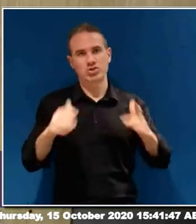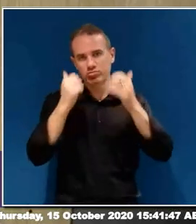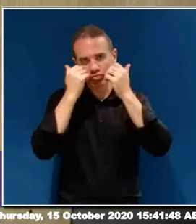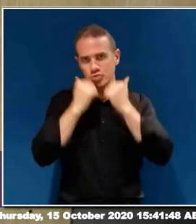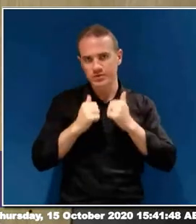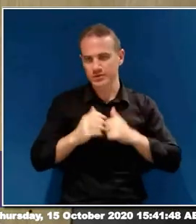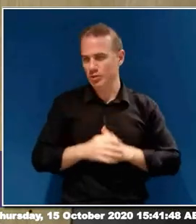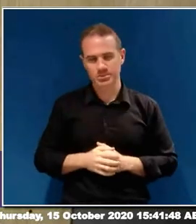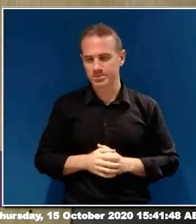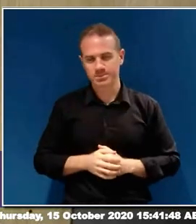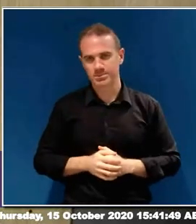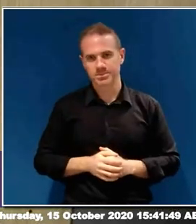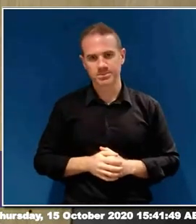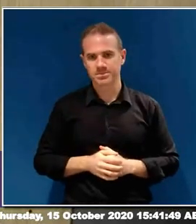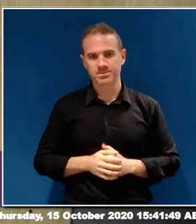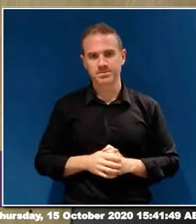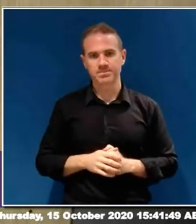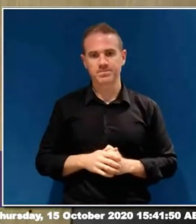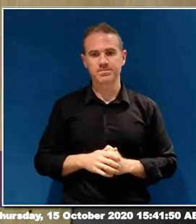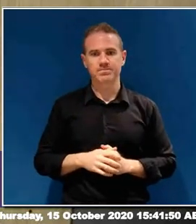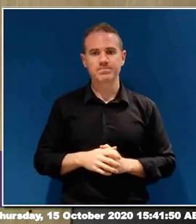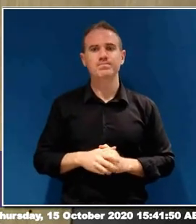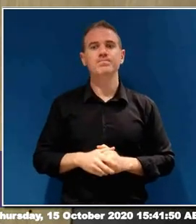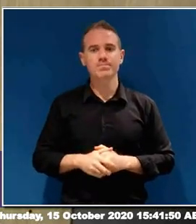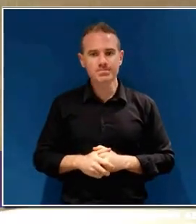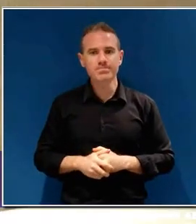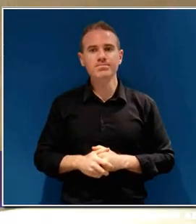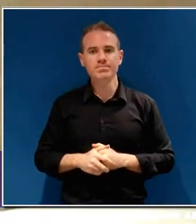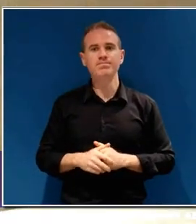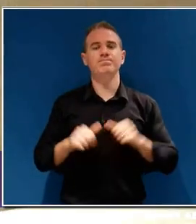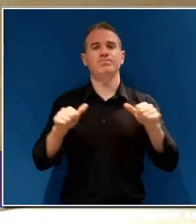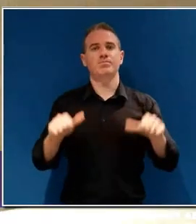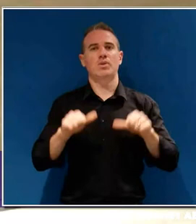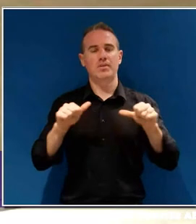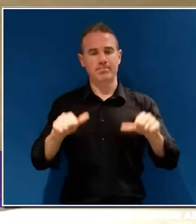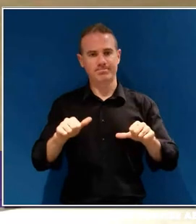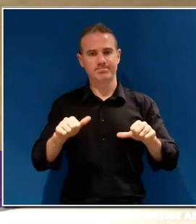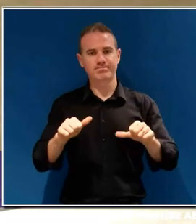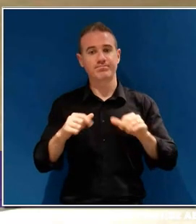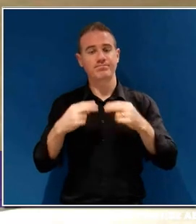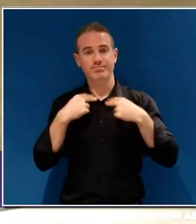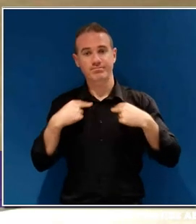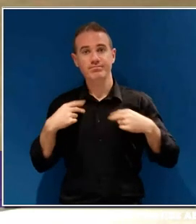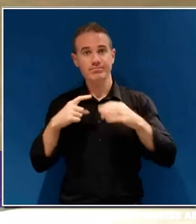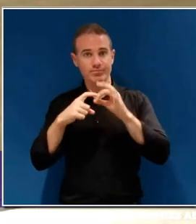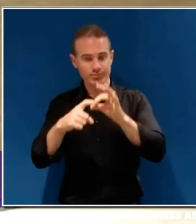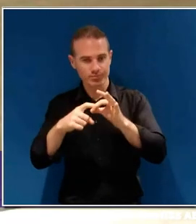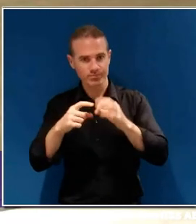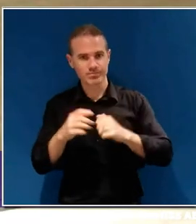Alright, now you expressed you view in your statement